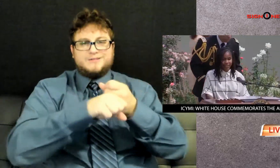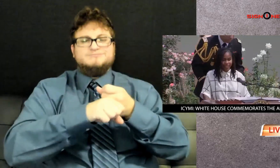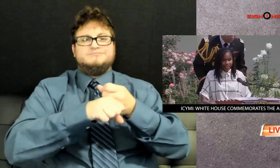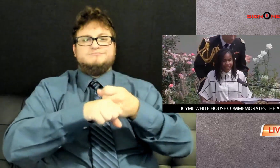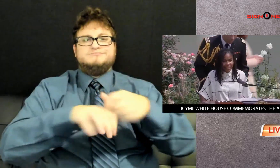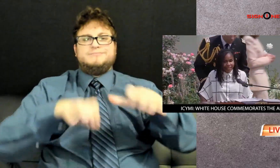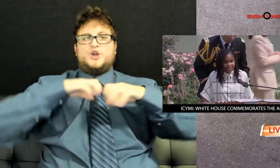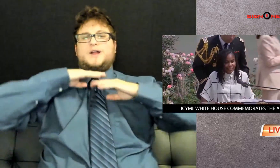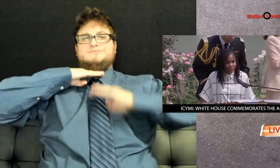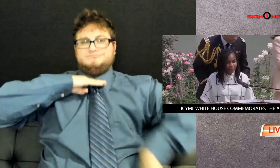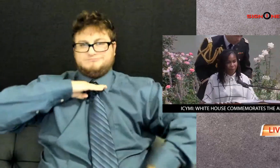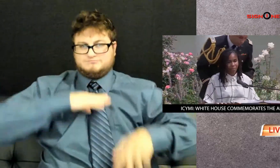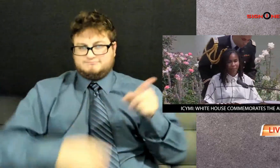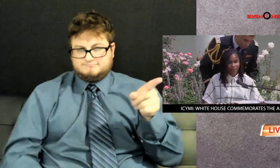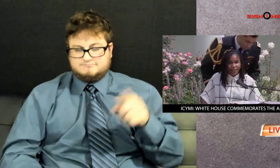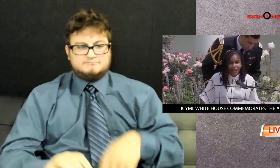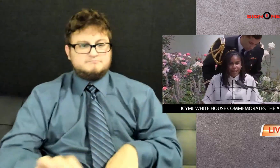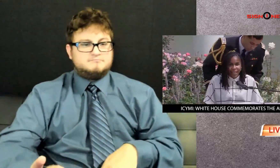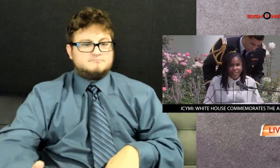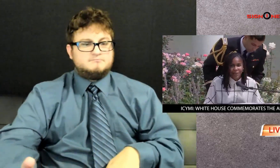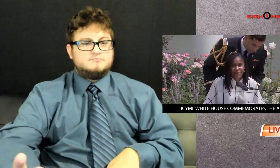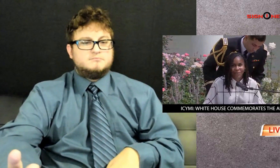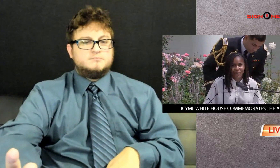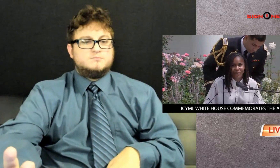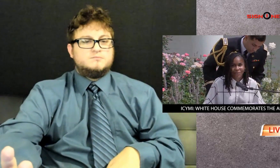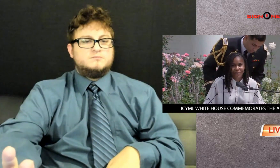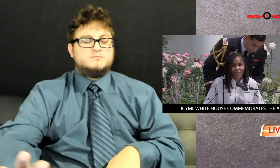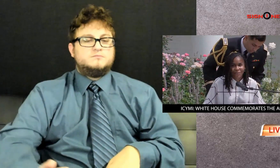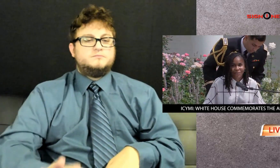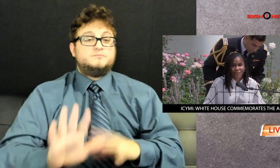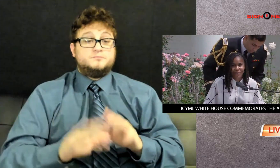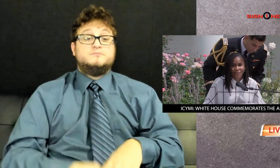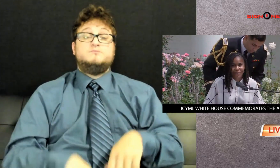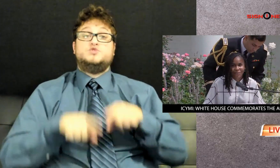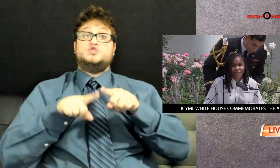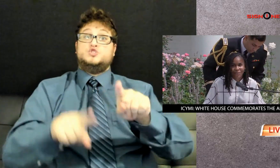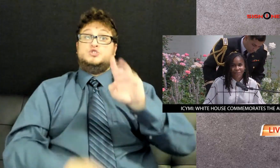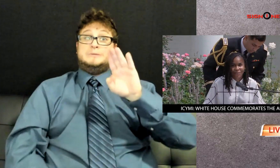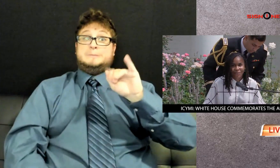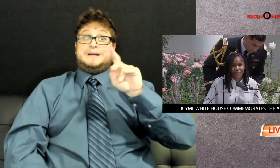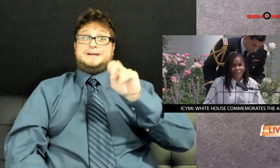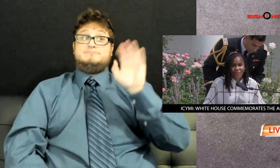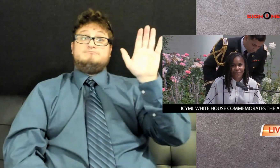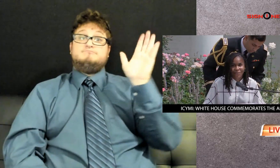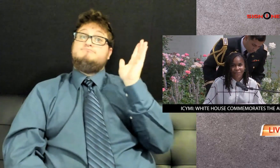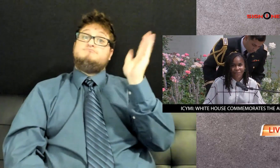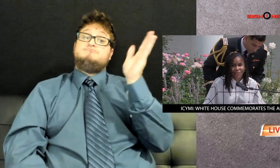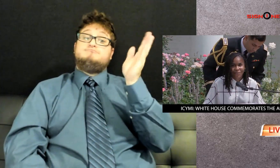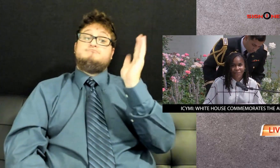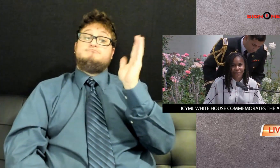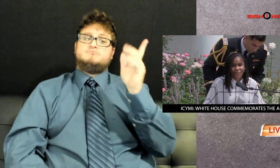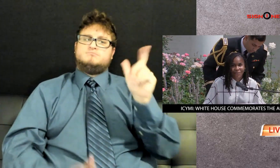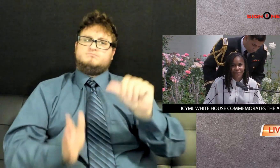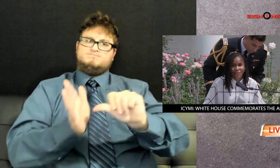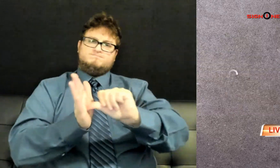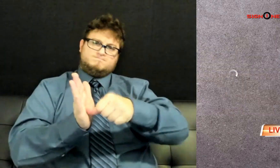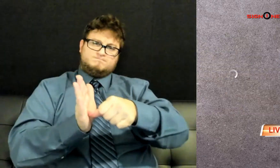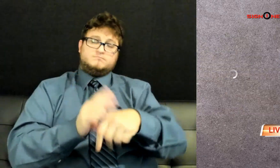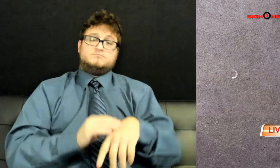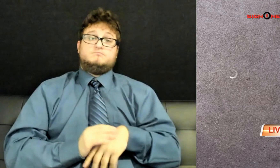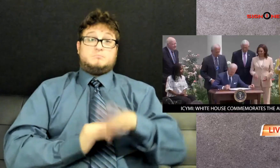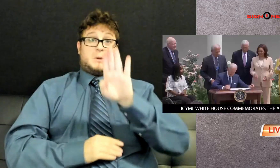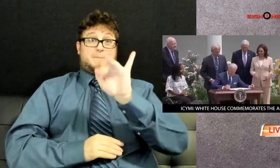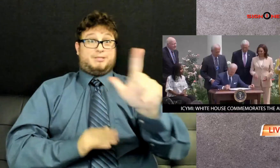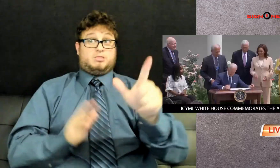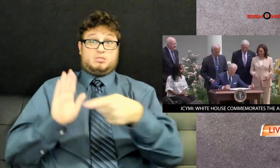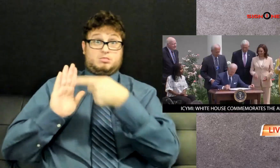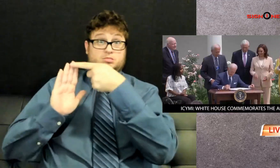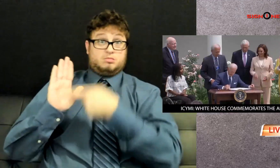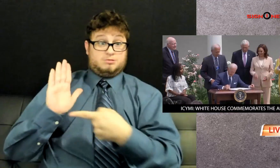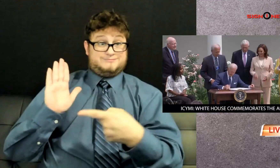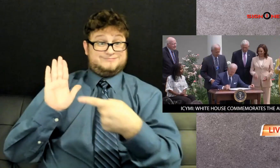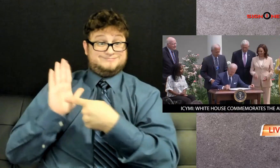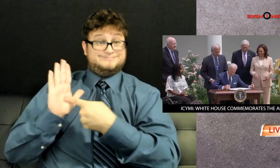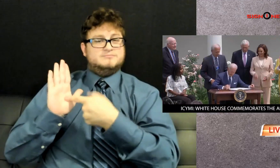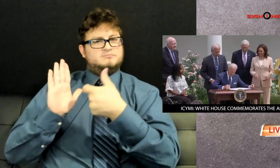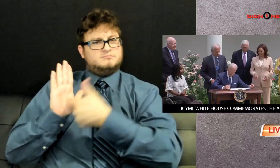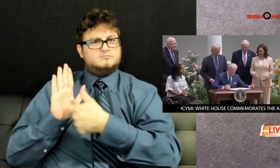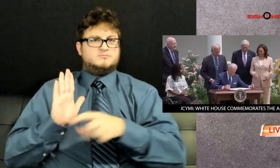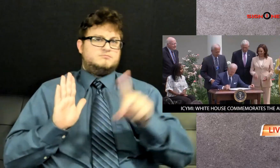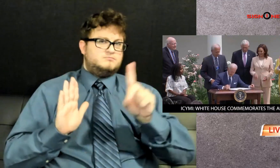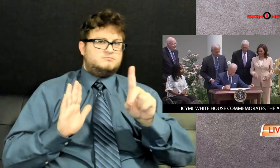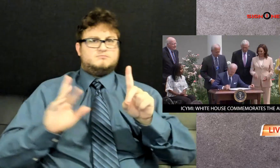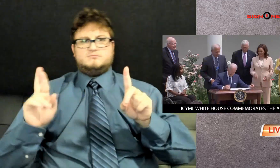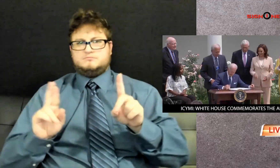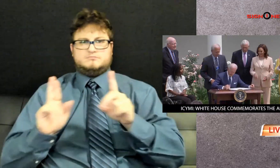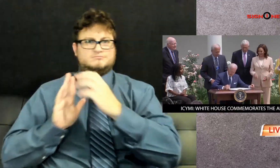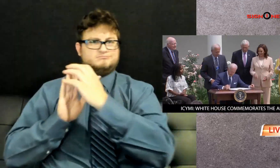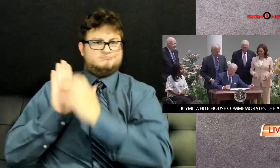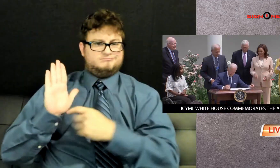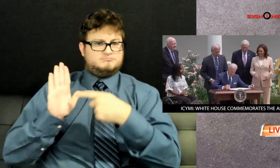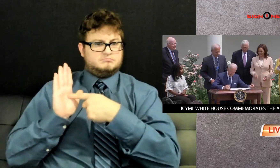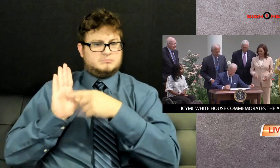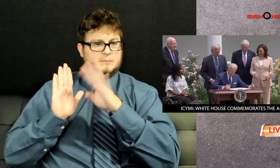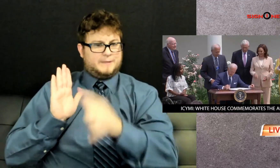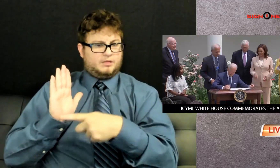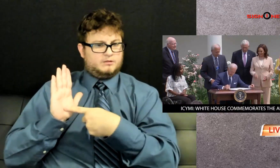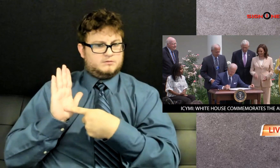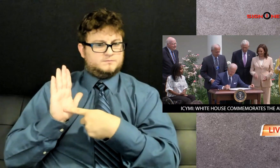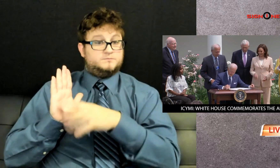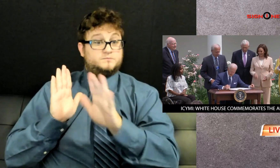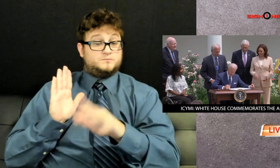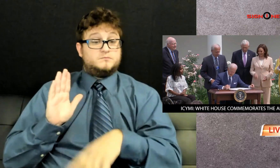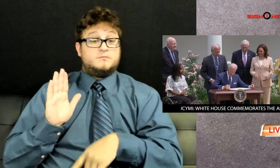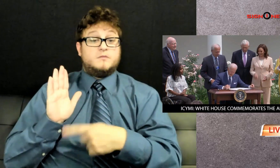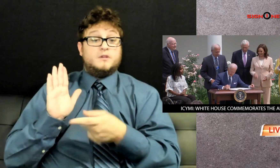in a car accident at 2015 that left her paraplegic during his speech Biden underscored the bill's